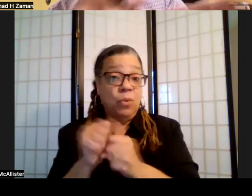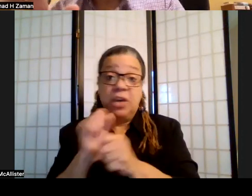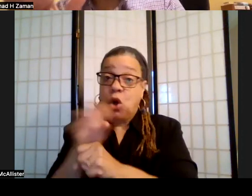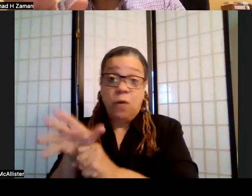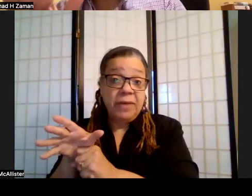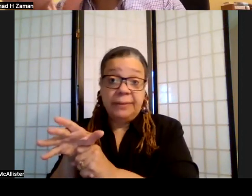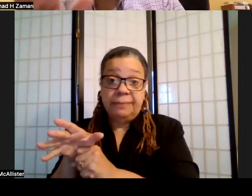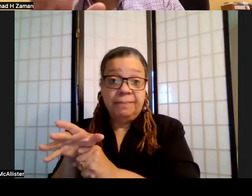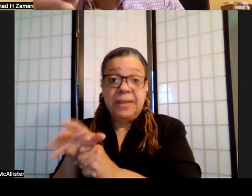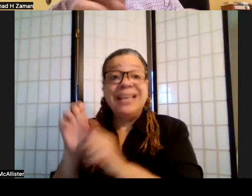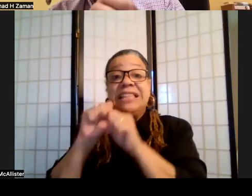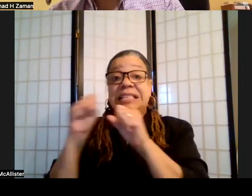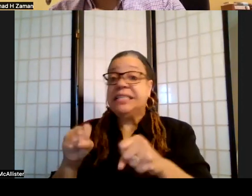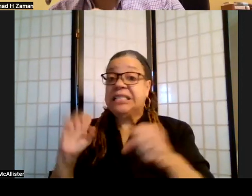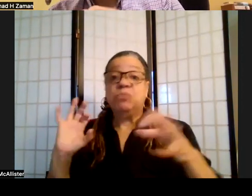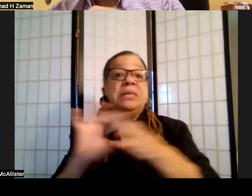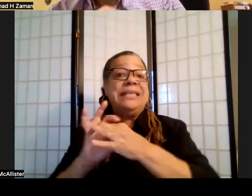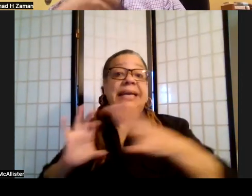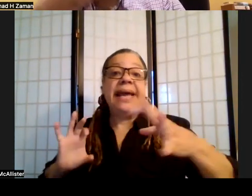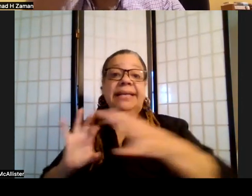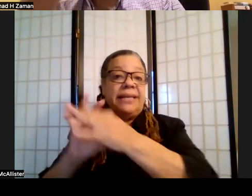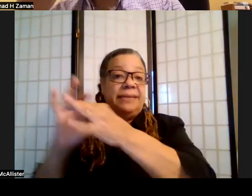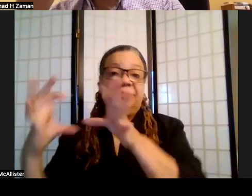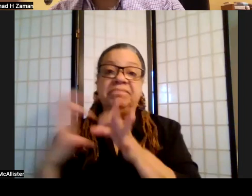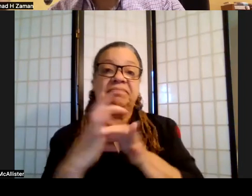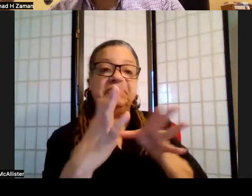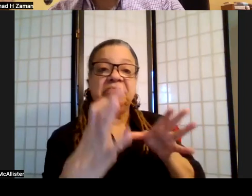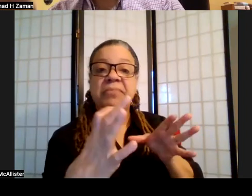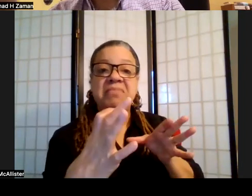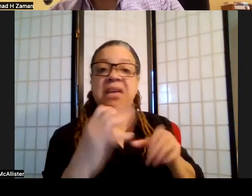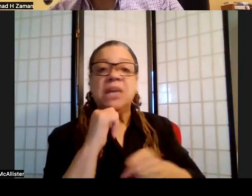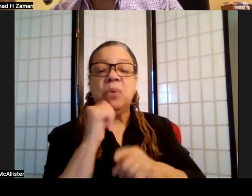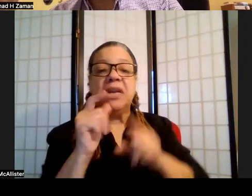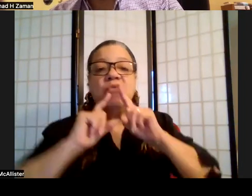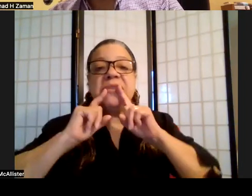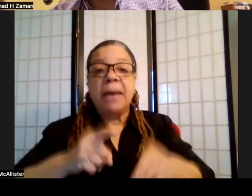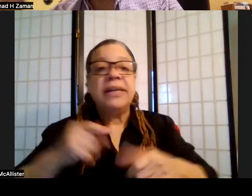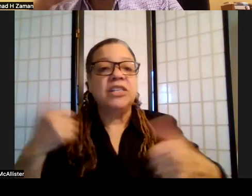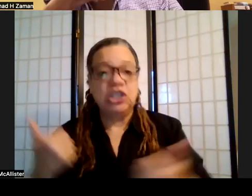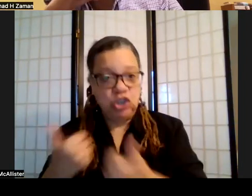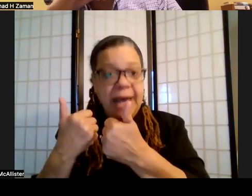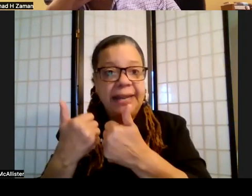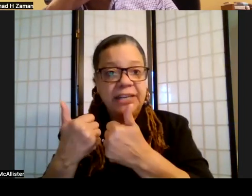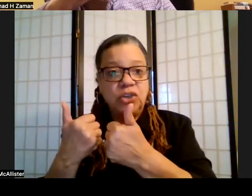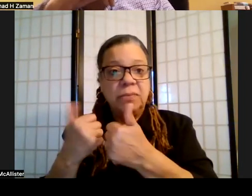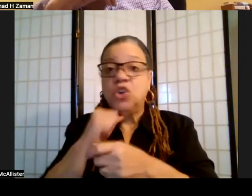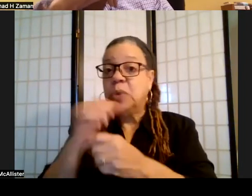systems were disconnected, your systems were not uh responding to a challenge. You would often, sort of, not pay attention to it immediately.